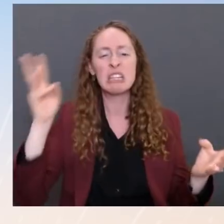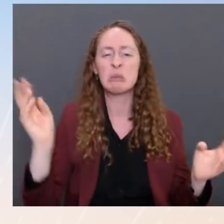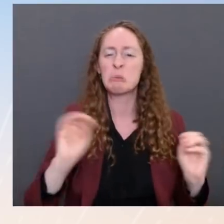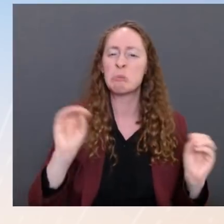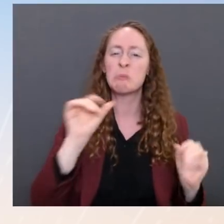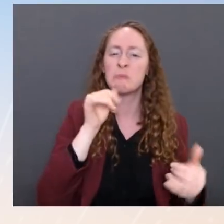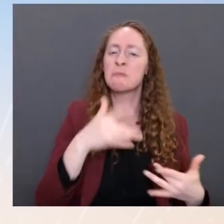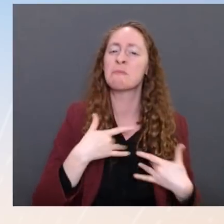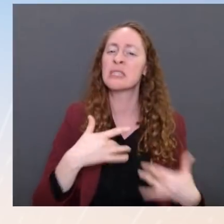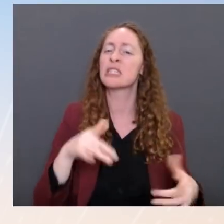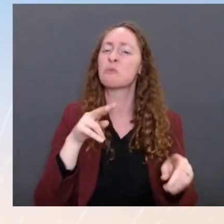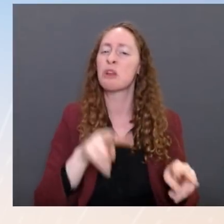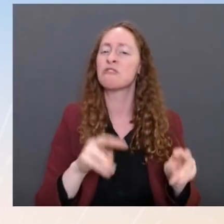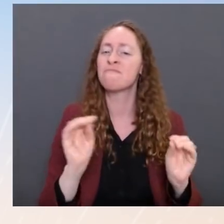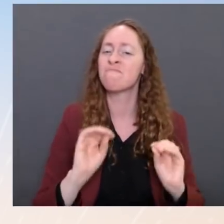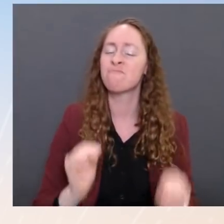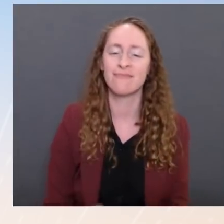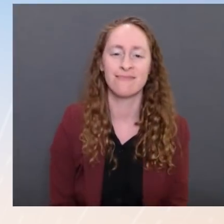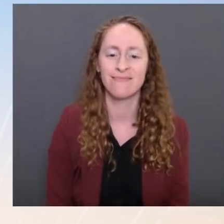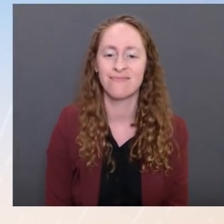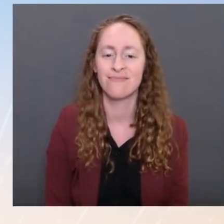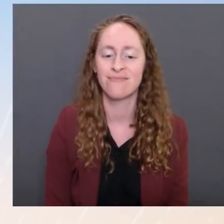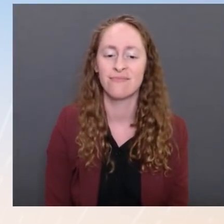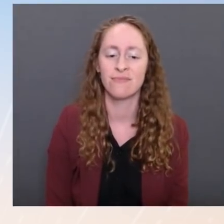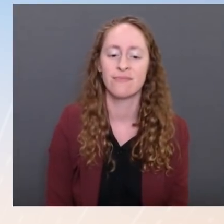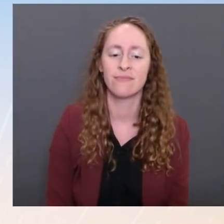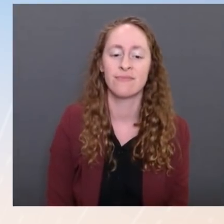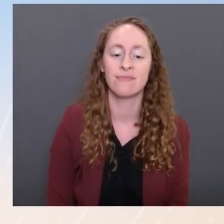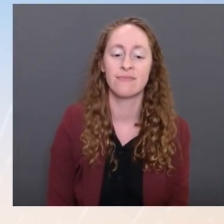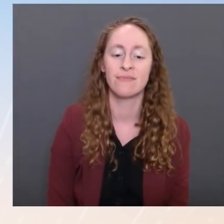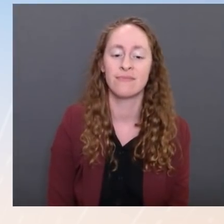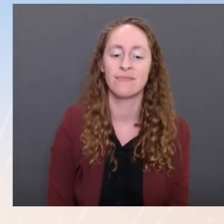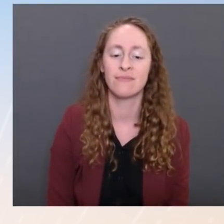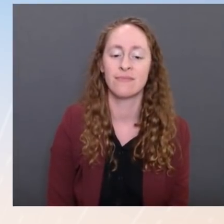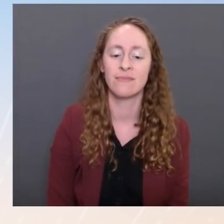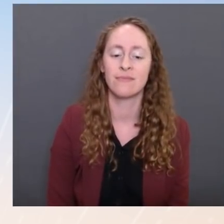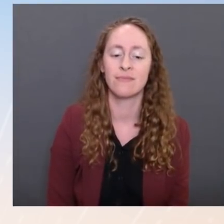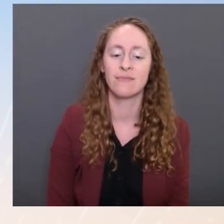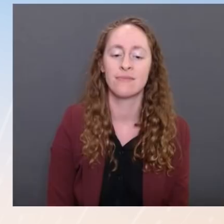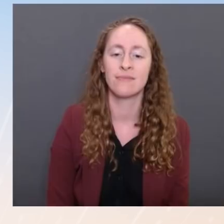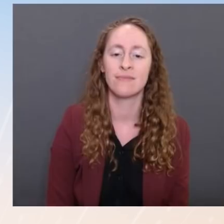The Press: Thanks. She's much better than Portnoy. So -- -- Ms. Psaki: Yeah. Hard con- -- hard confirm.